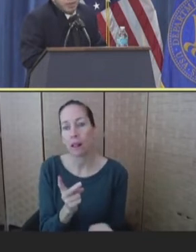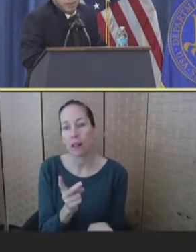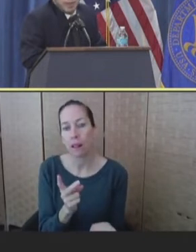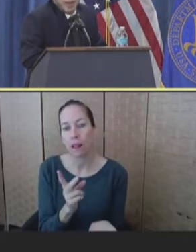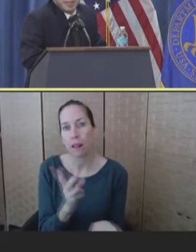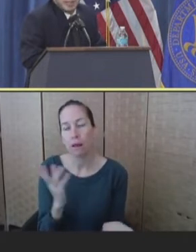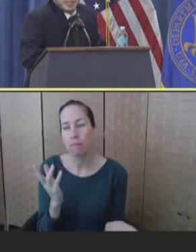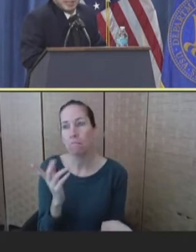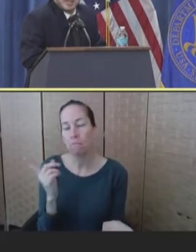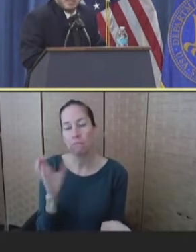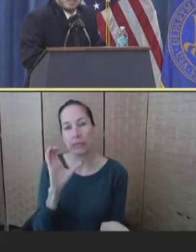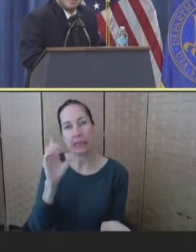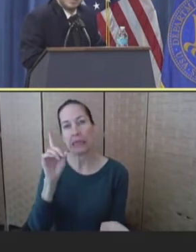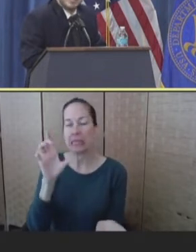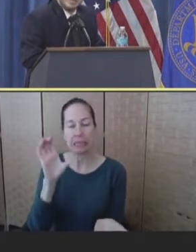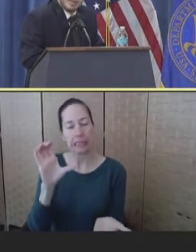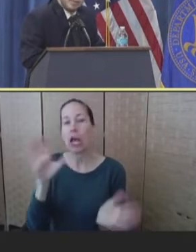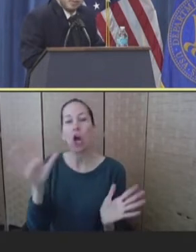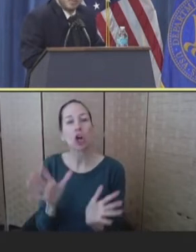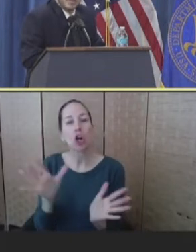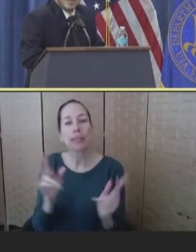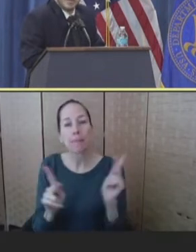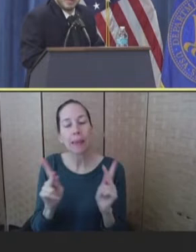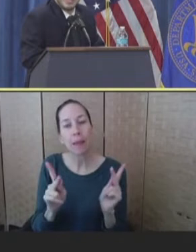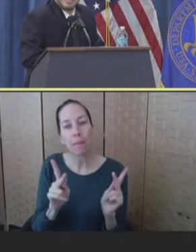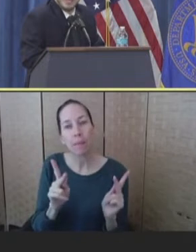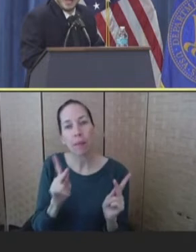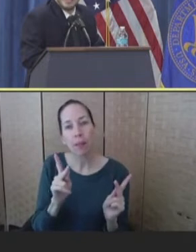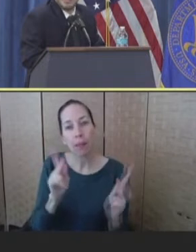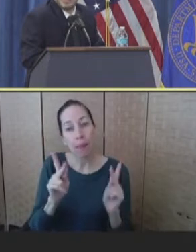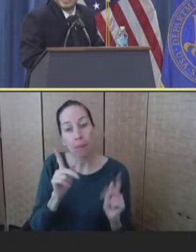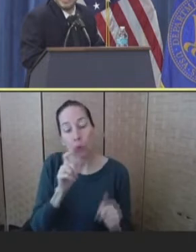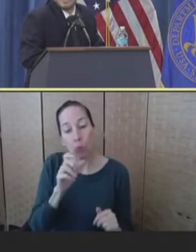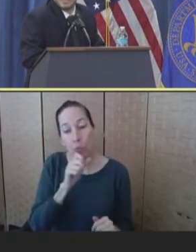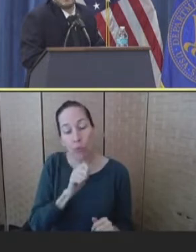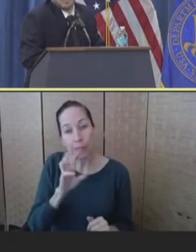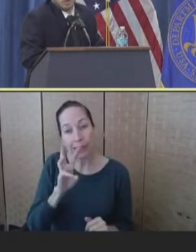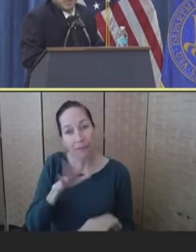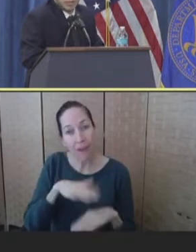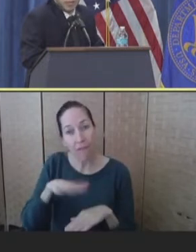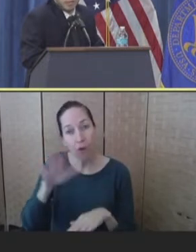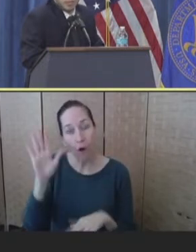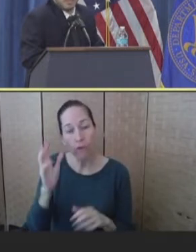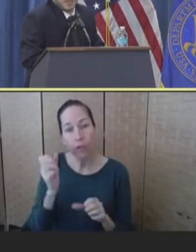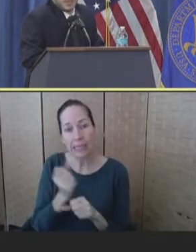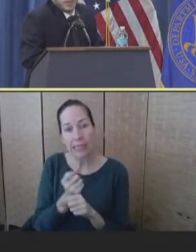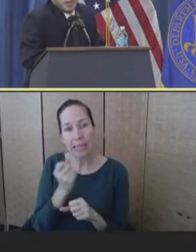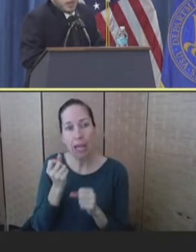that people 65 and older received the high dose Fluzone vaccination.